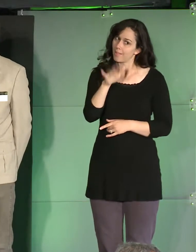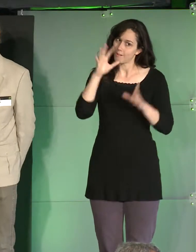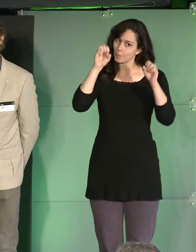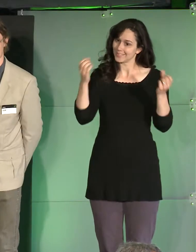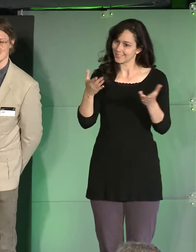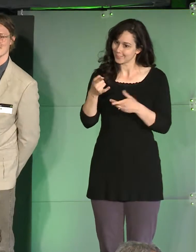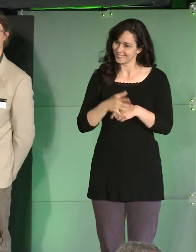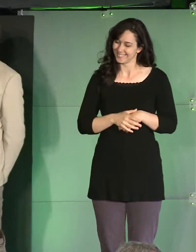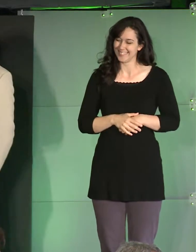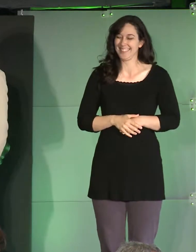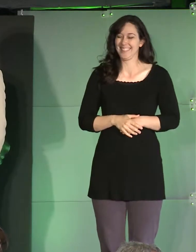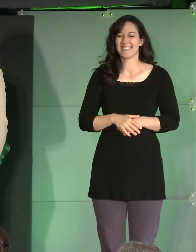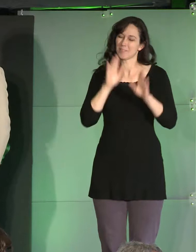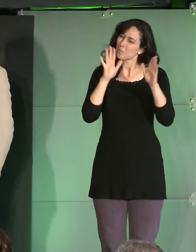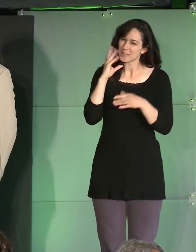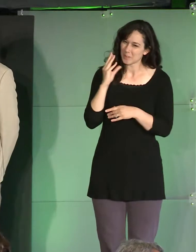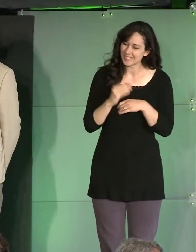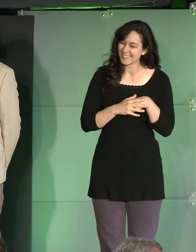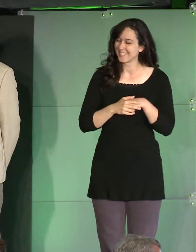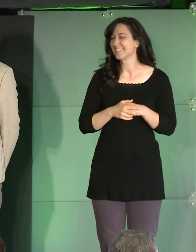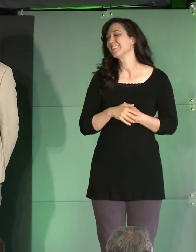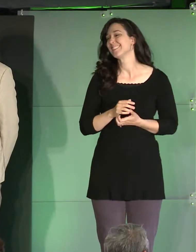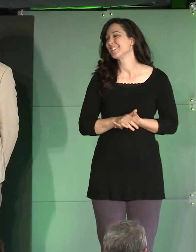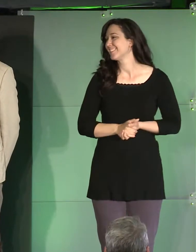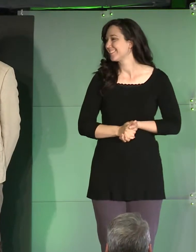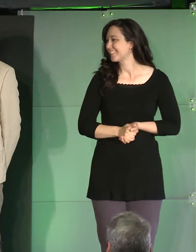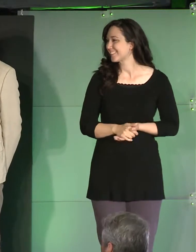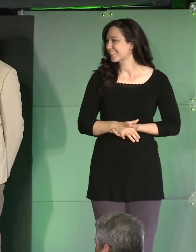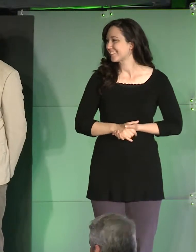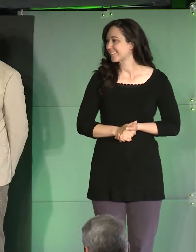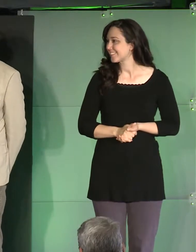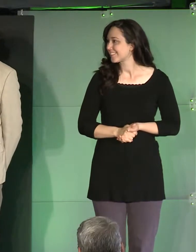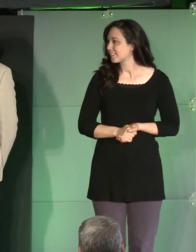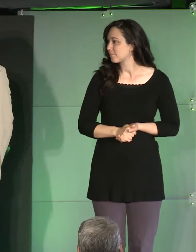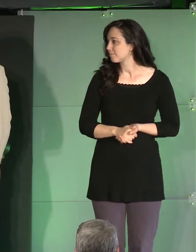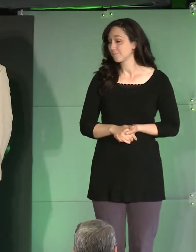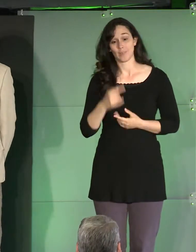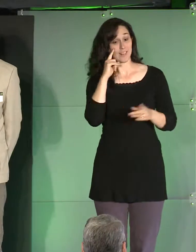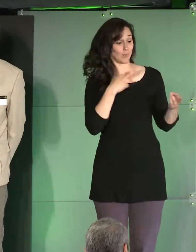It was a great experience. Wonderful, I think they're ready to go. Thank you.